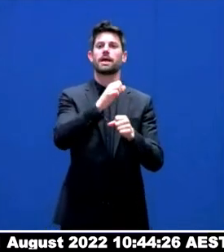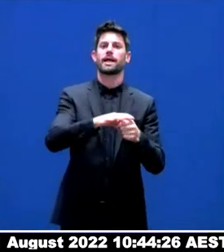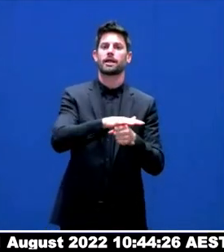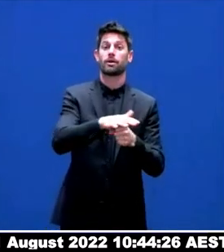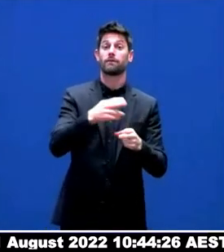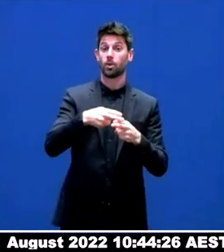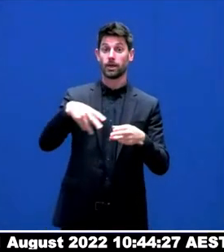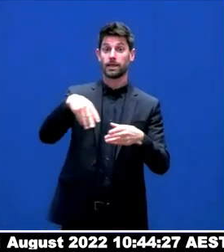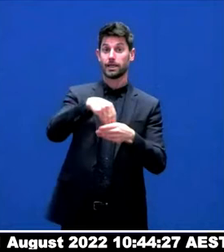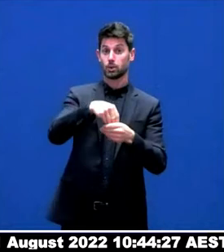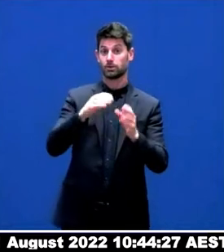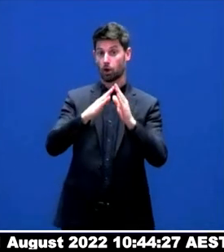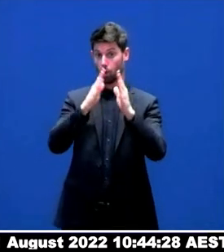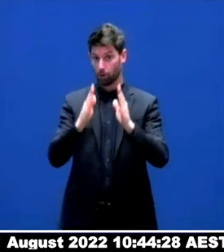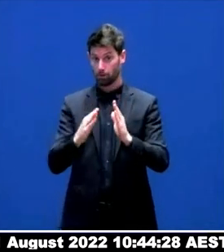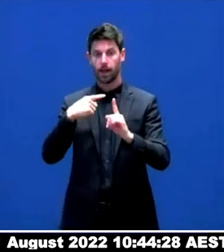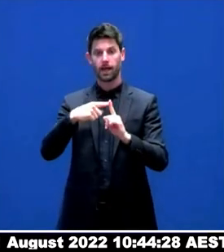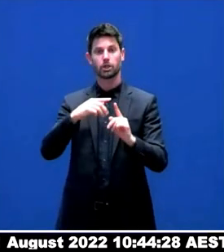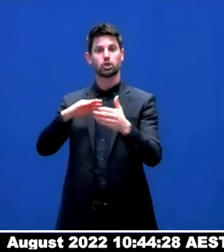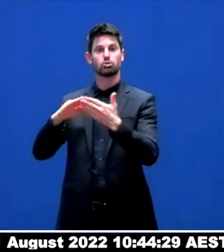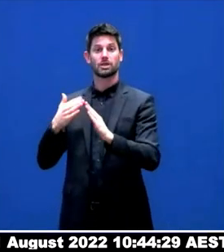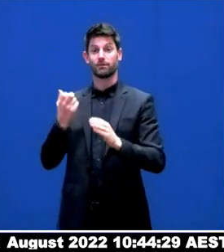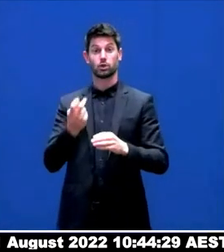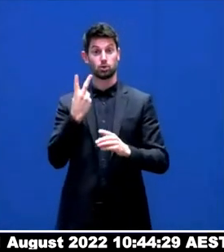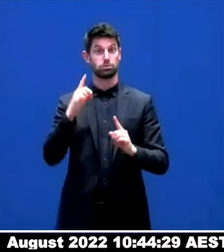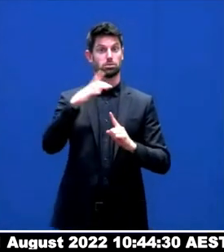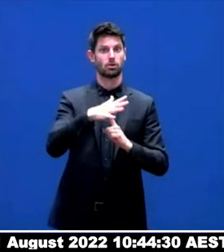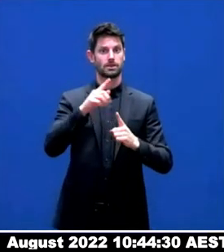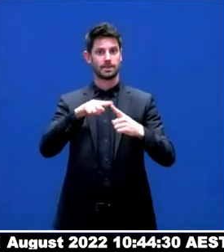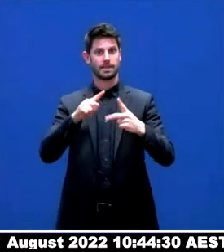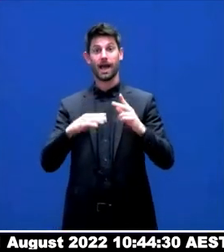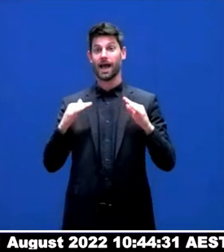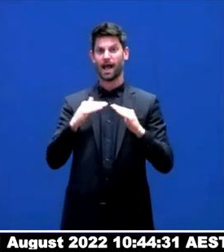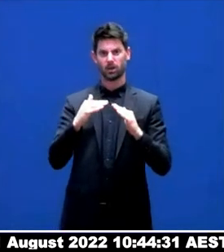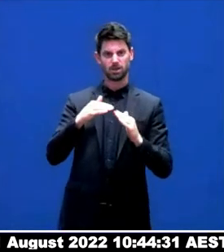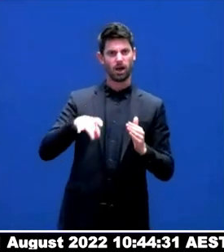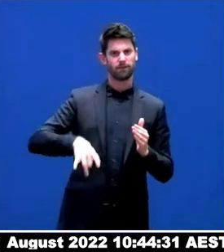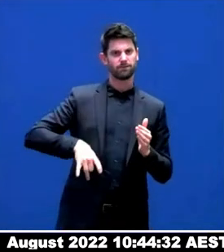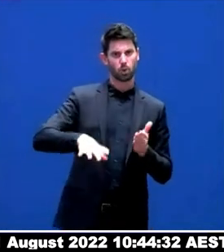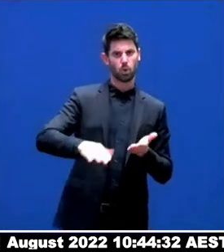communities address the two priority areas, being housing affordability stress and